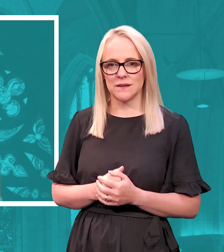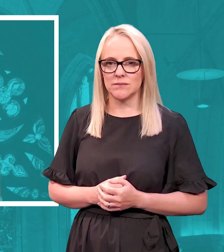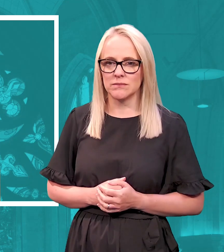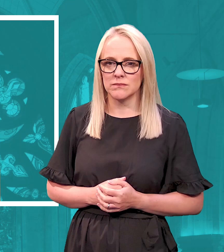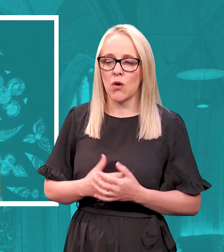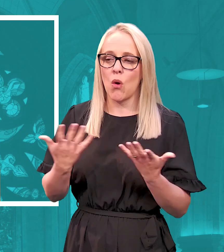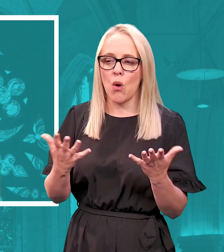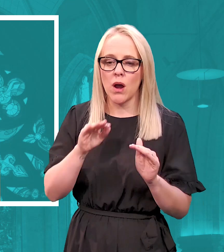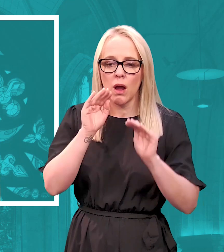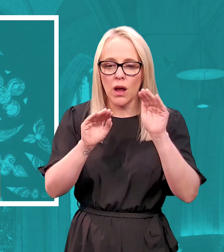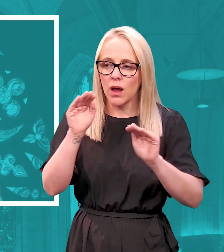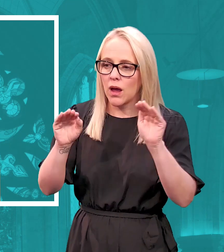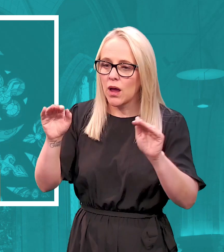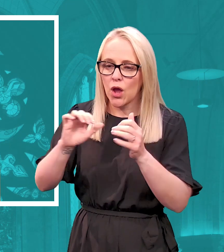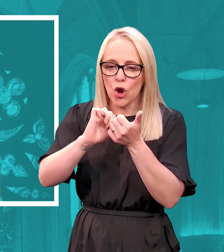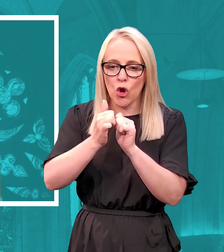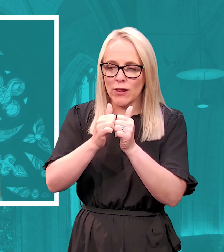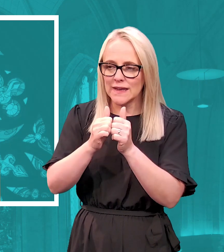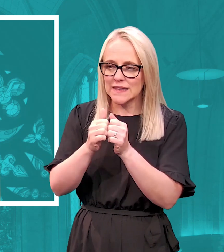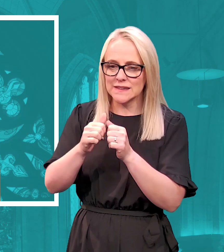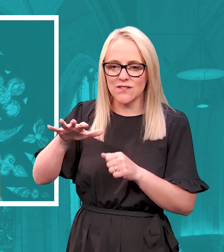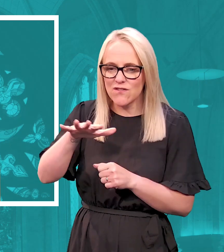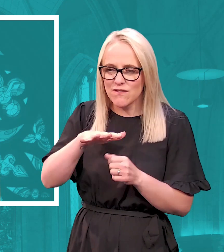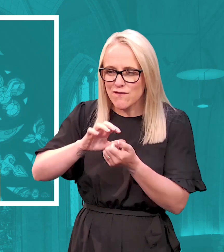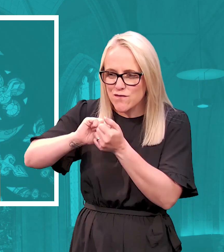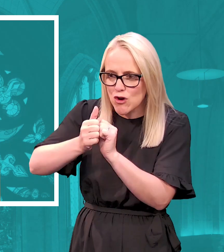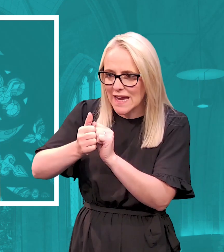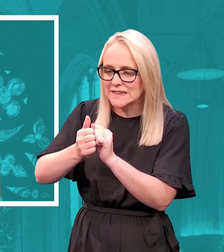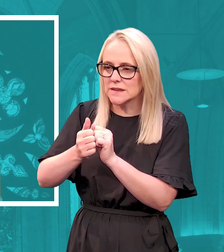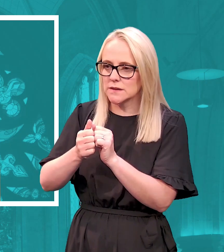and friends whose talents they recognise to allow nomination.